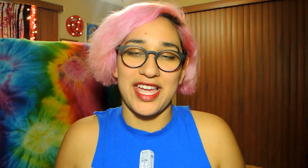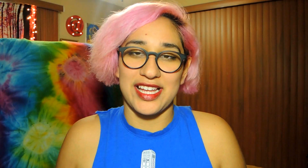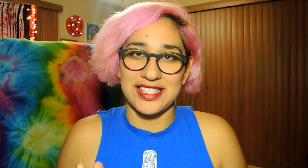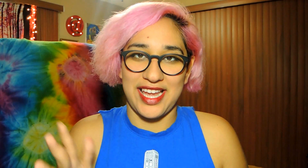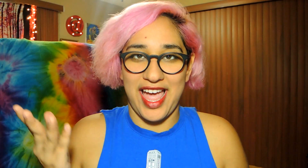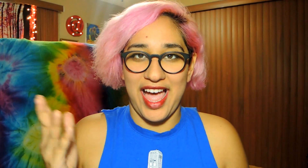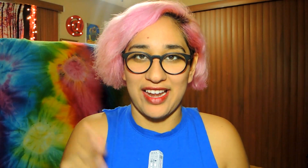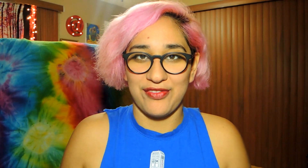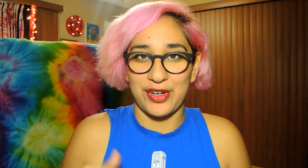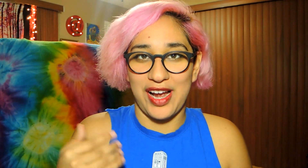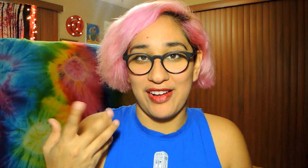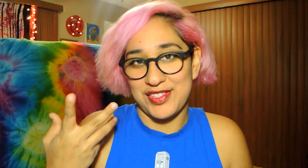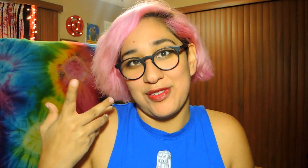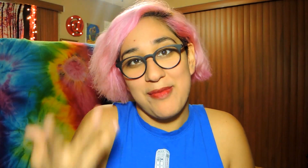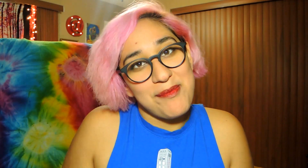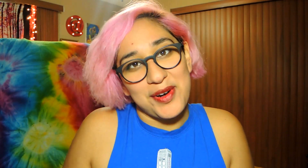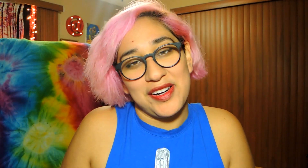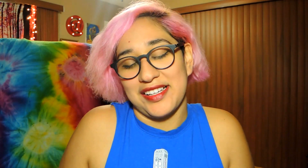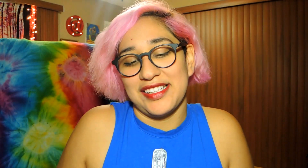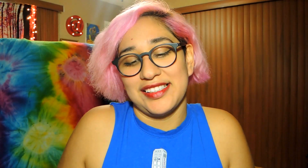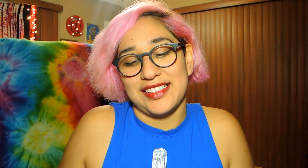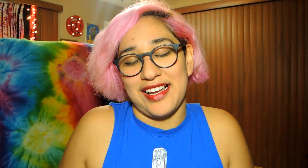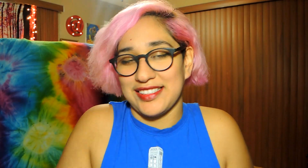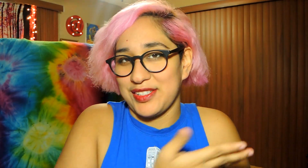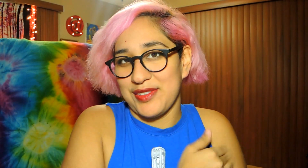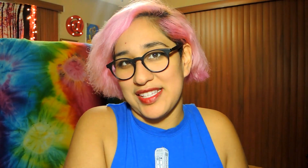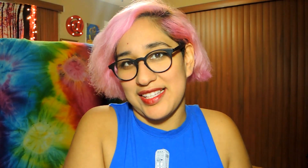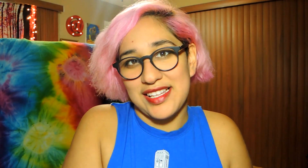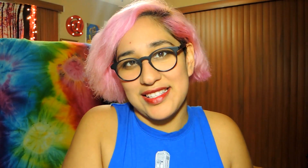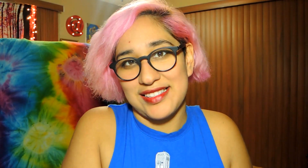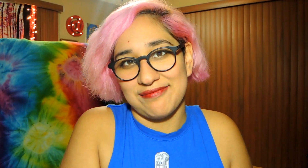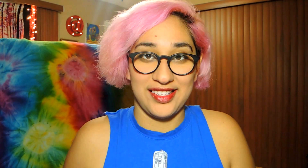aids I had for how to remember how to do these signs.